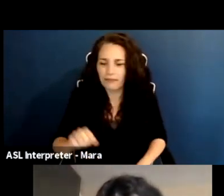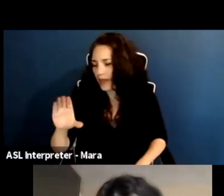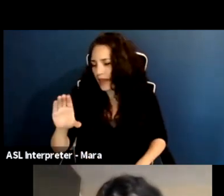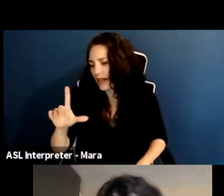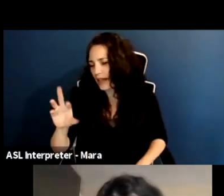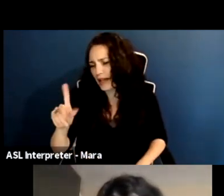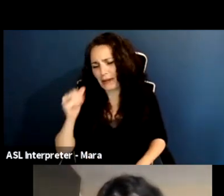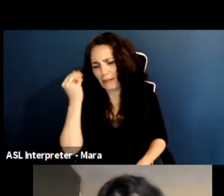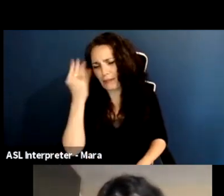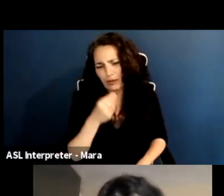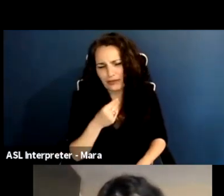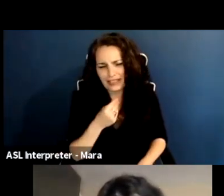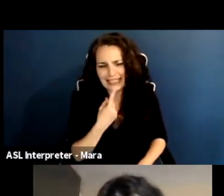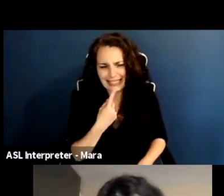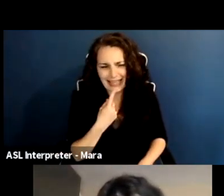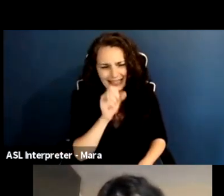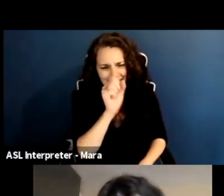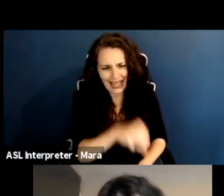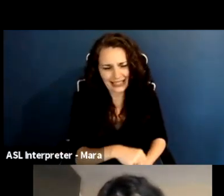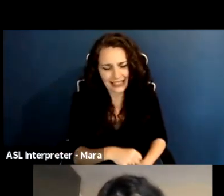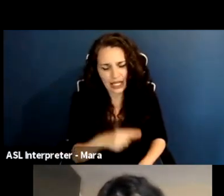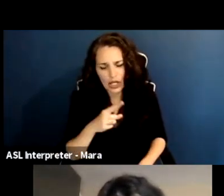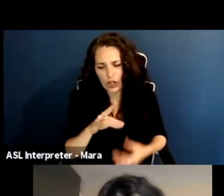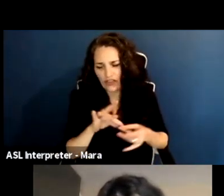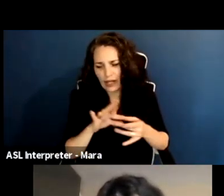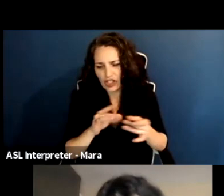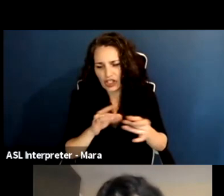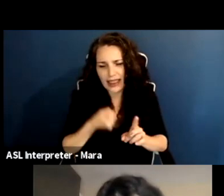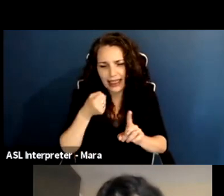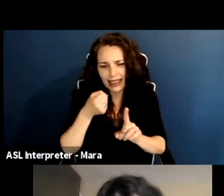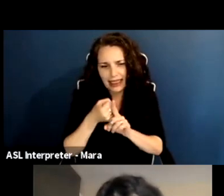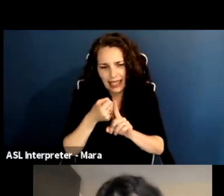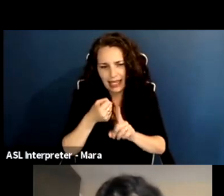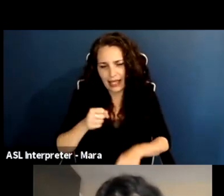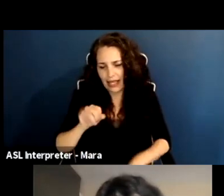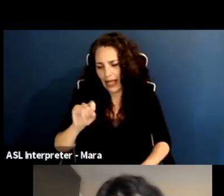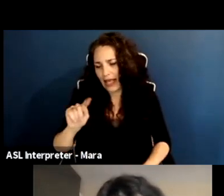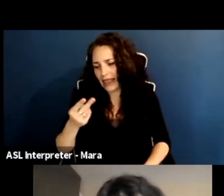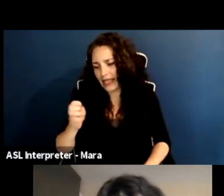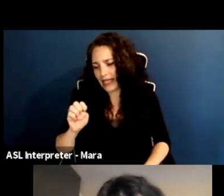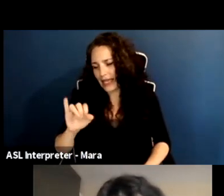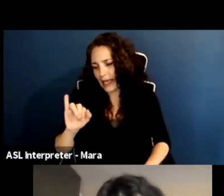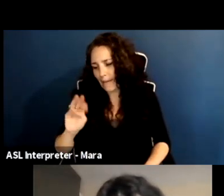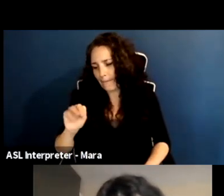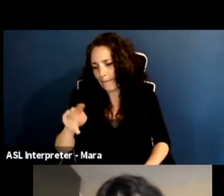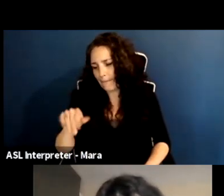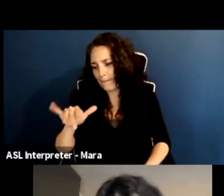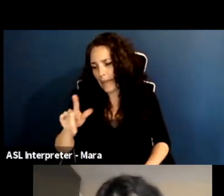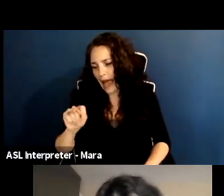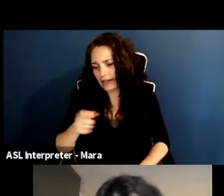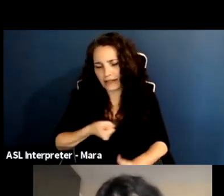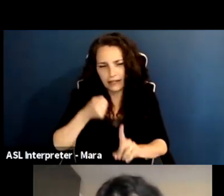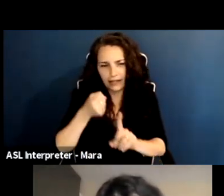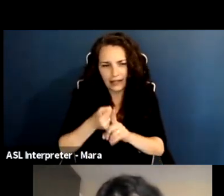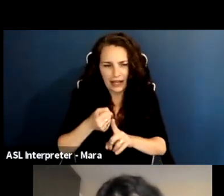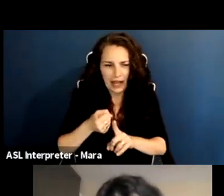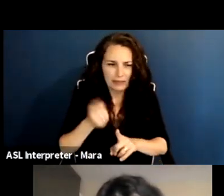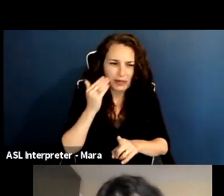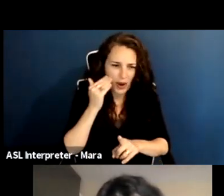You mentioned the impact and I thought that's, that word just jumped out because of the name of the series. And I thought that has several meanings,